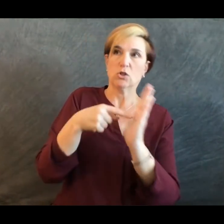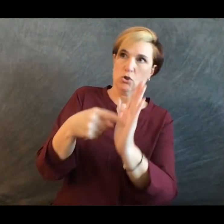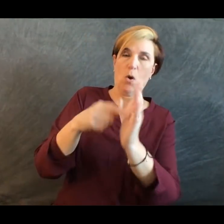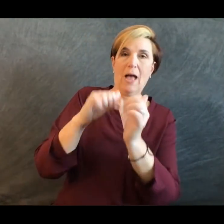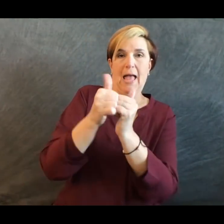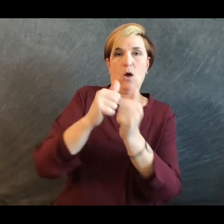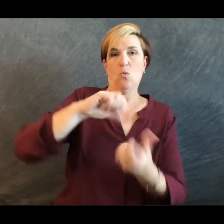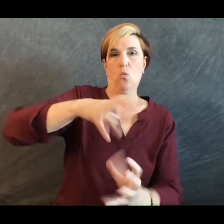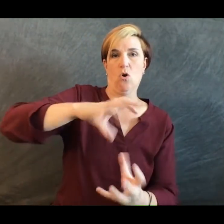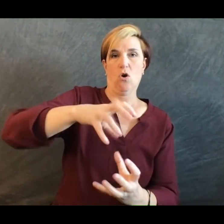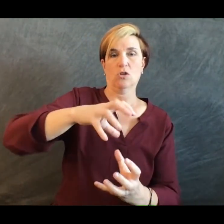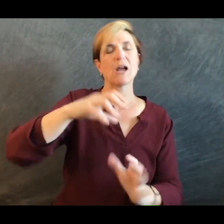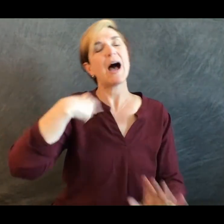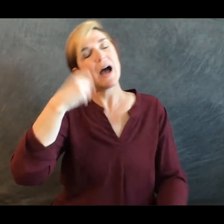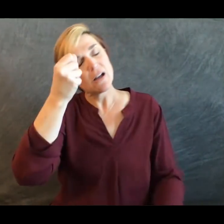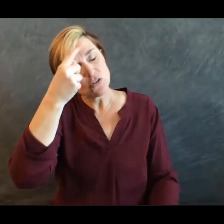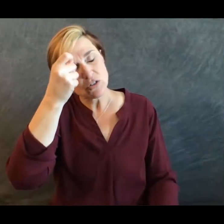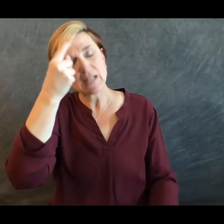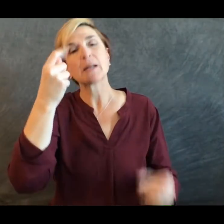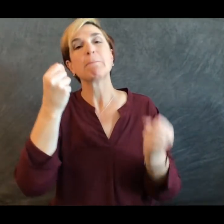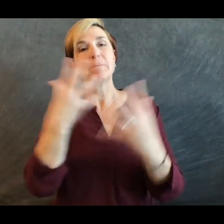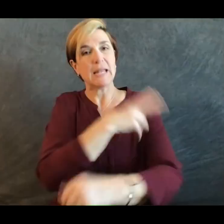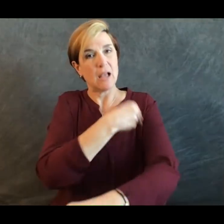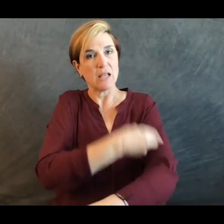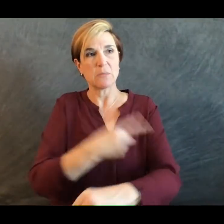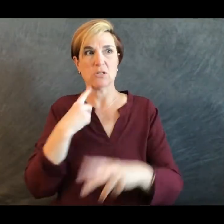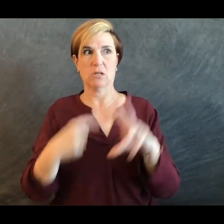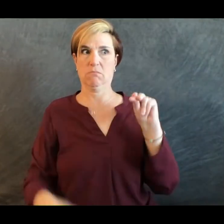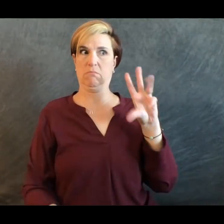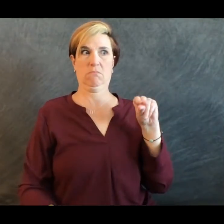because of regulations and I can happy to tell you that administrator Verma and